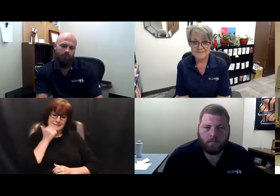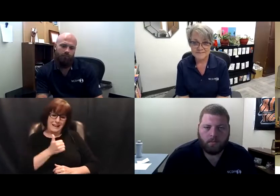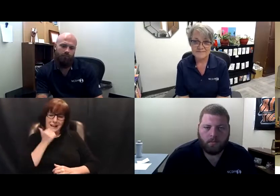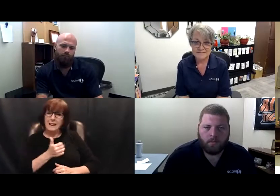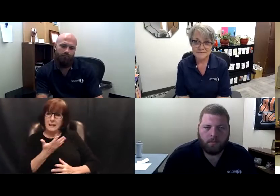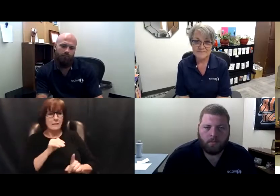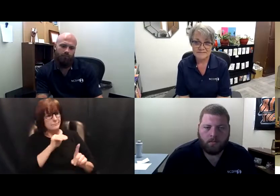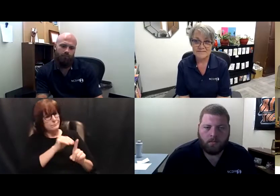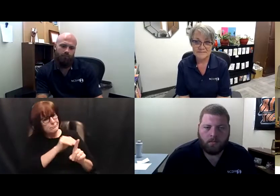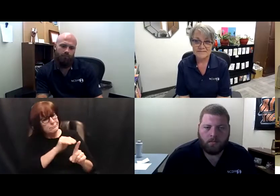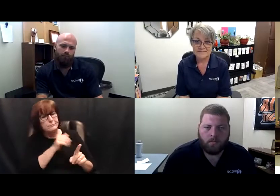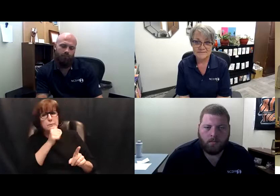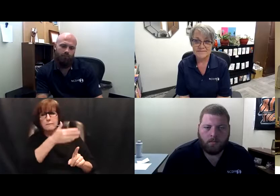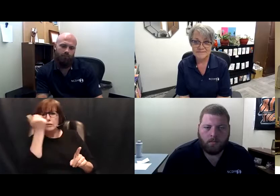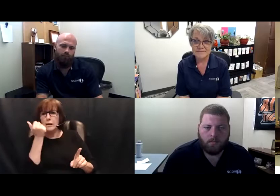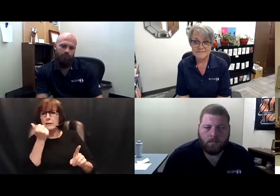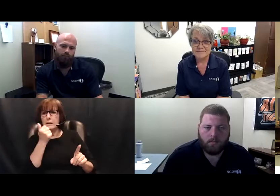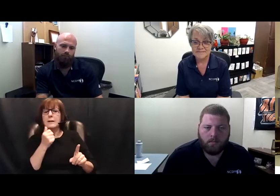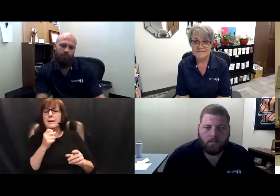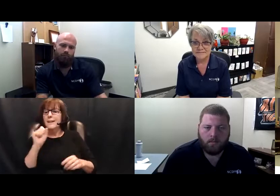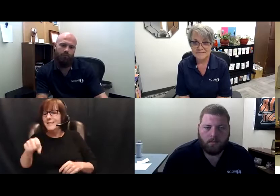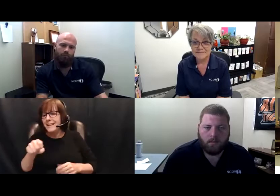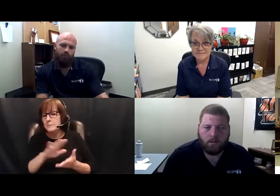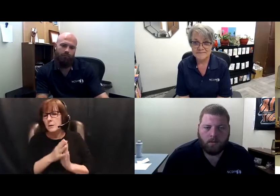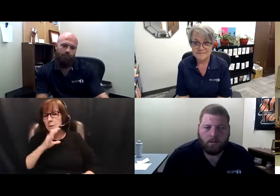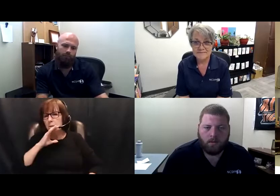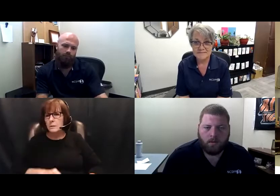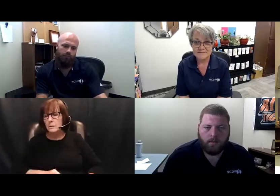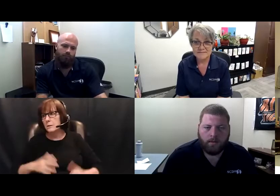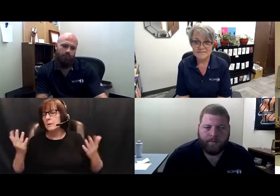put it out there and yeah it gets old and it's it's hard to do and nobody